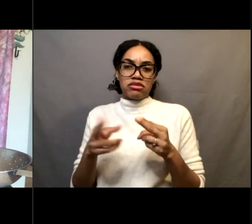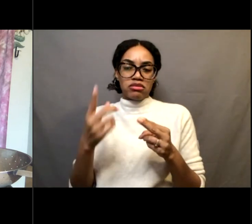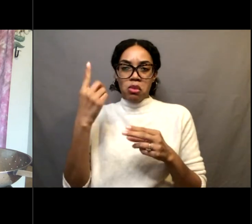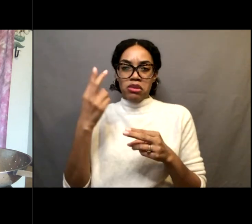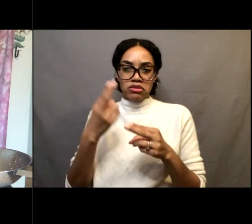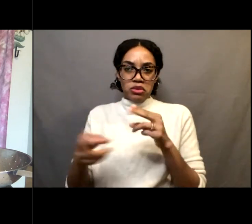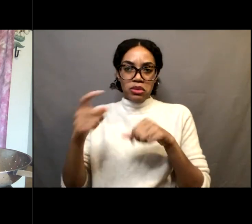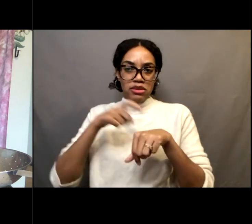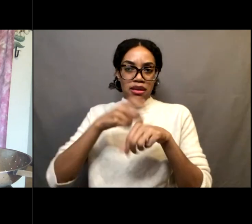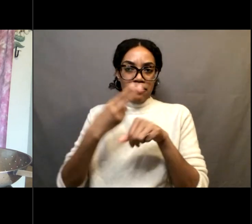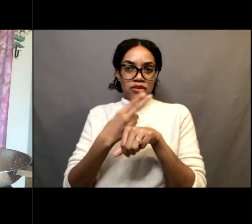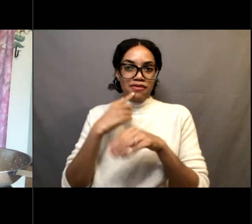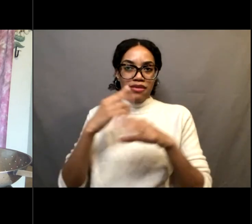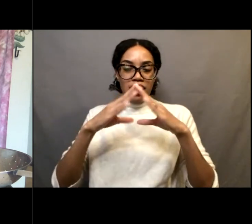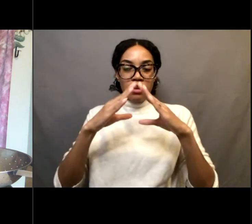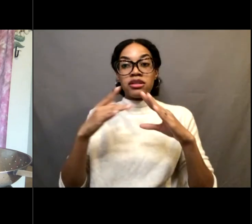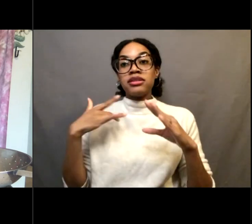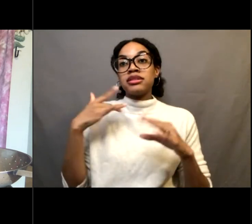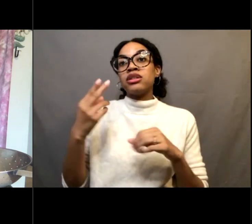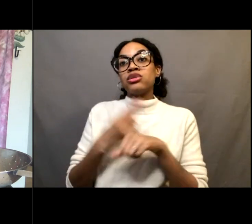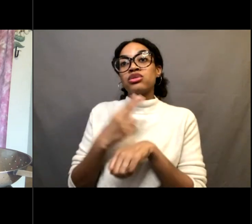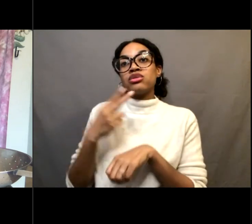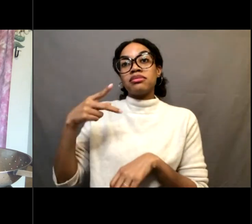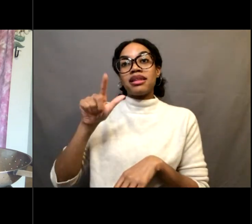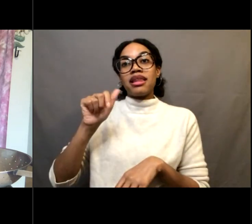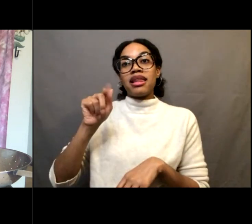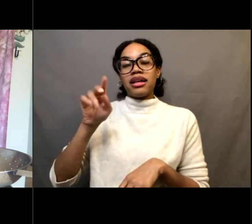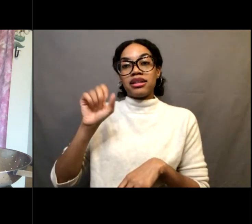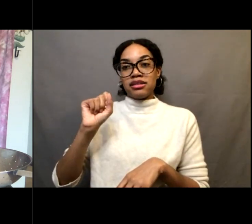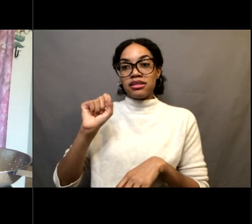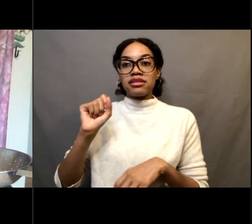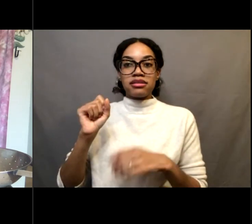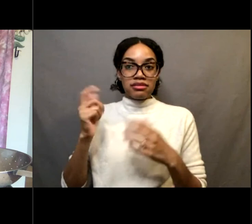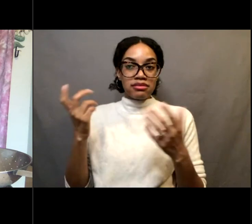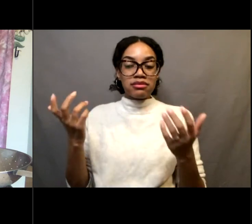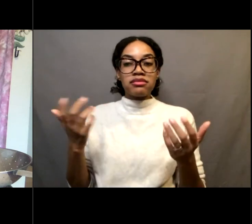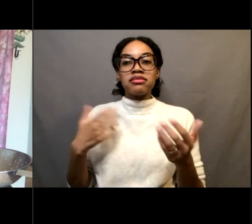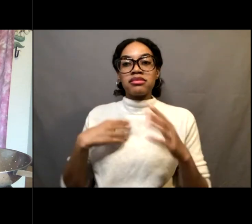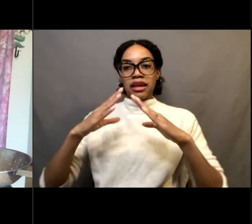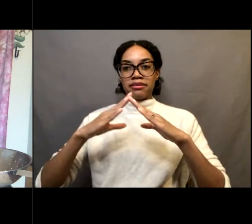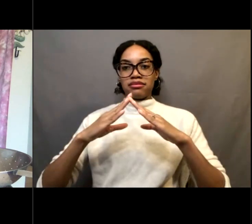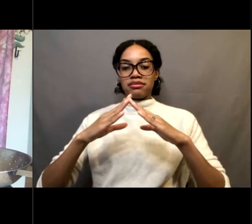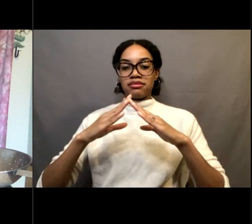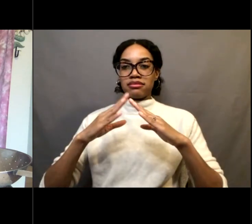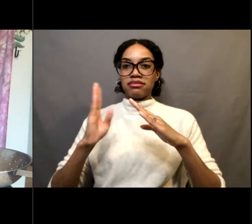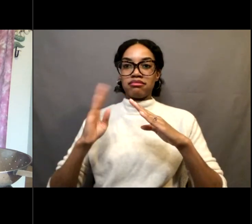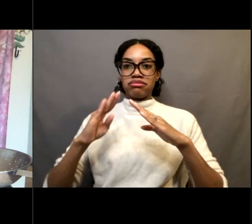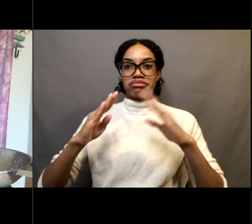plants to help protect and keep the water out. And if you think about it if you're outside and it's raining, you can go stand under a tree